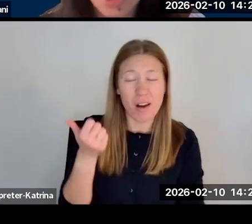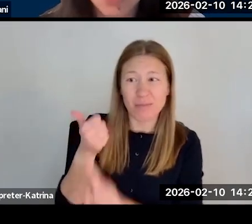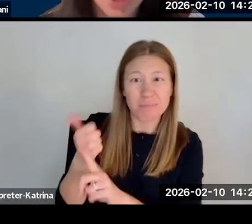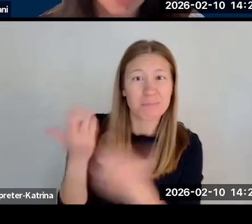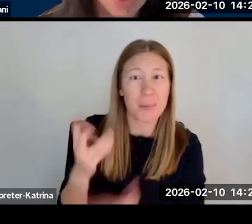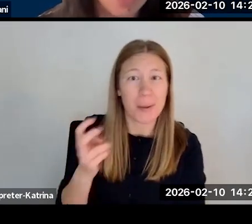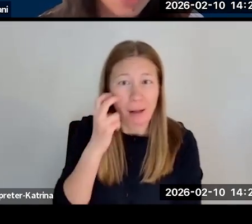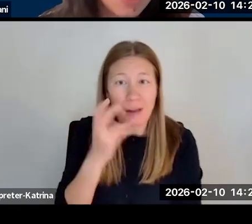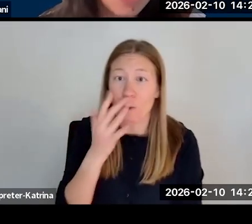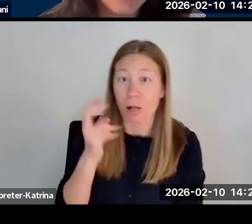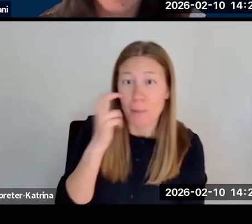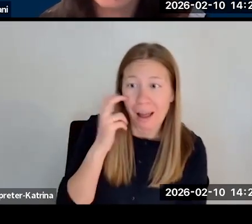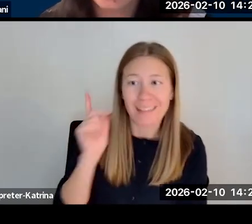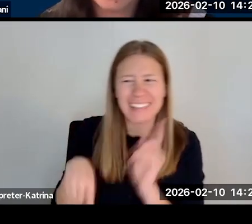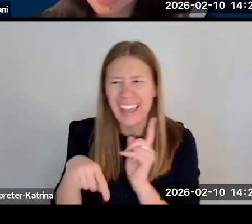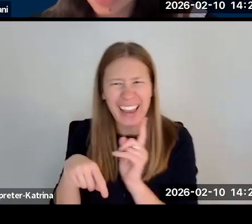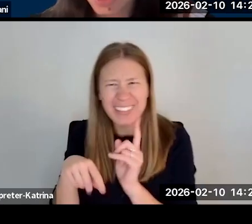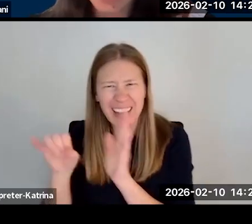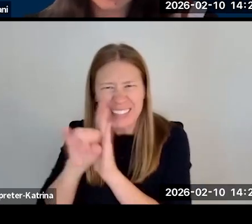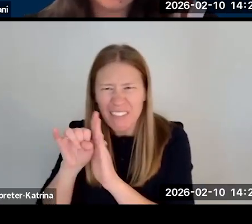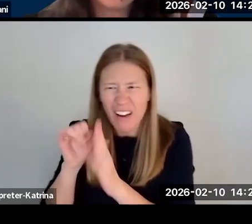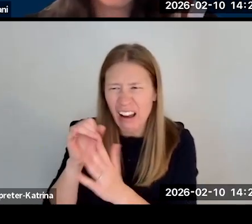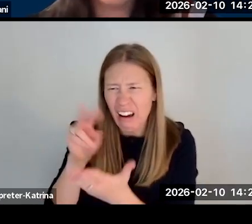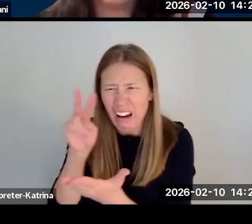and orange very well, the pie chart is now meaningless.